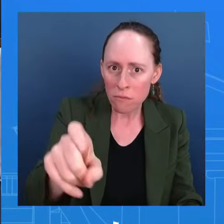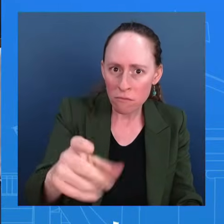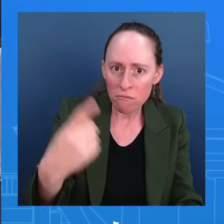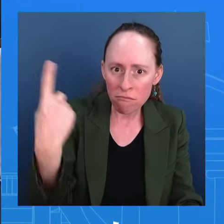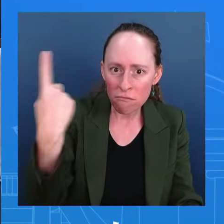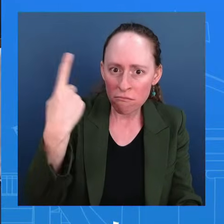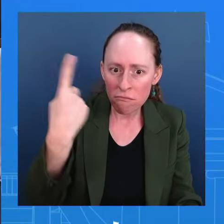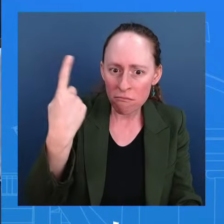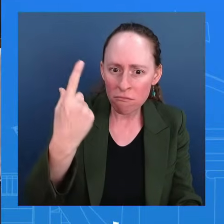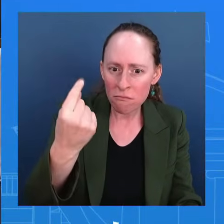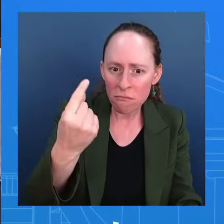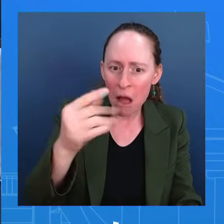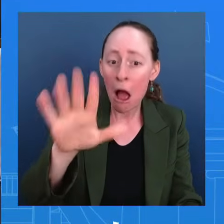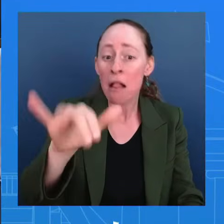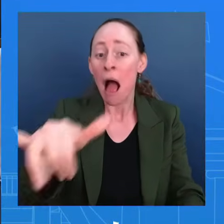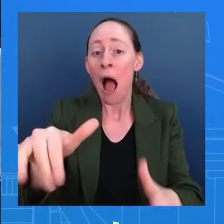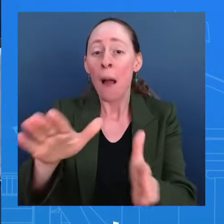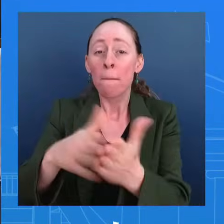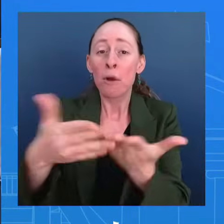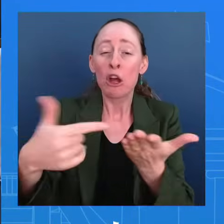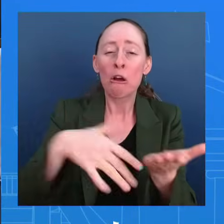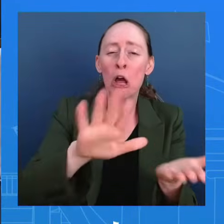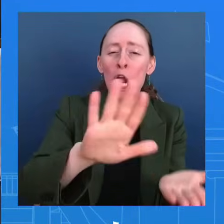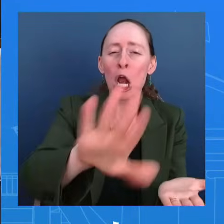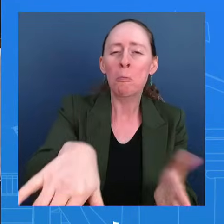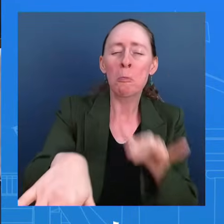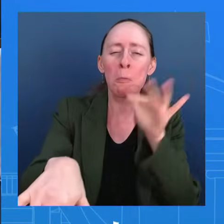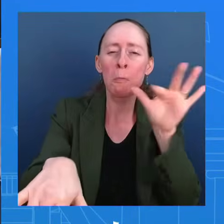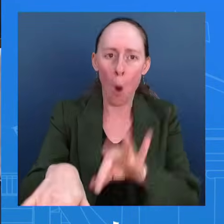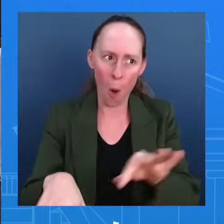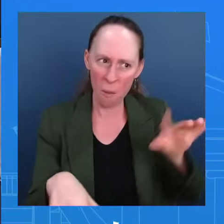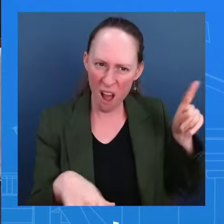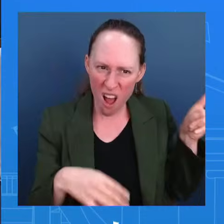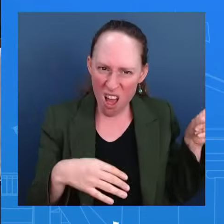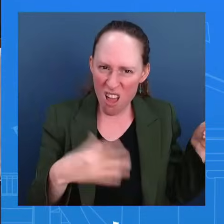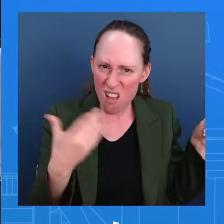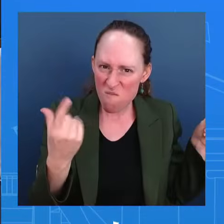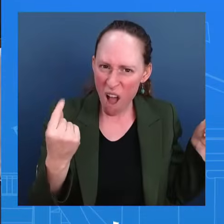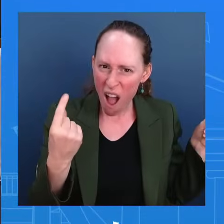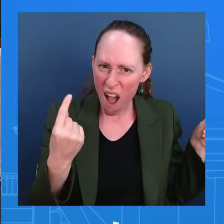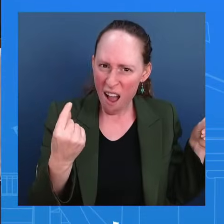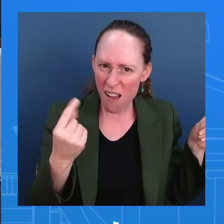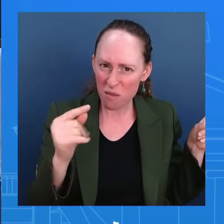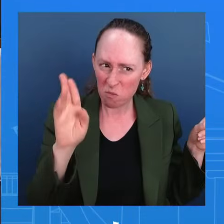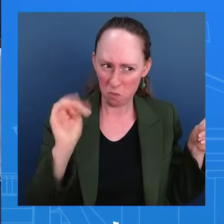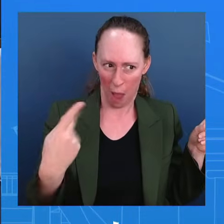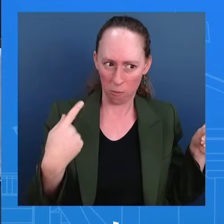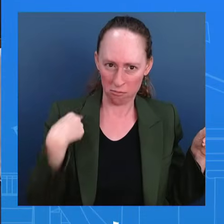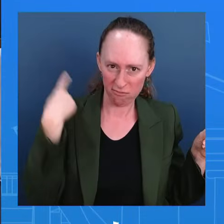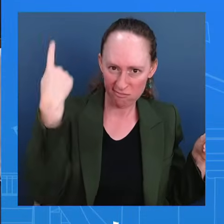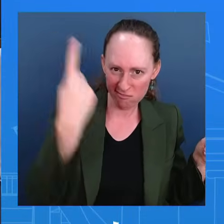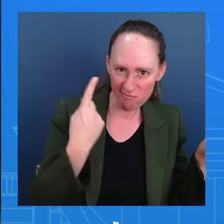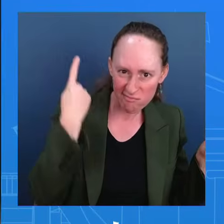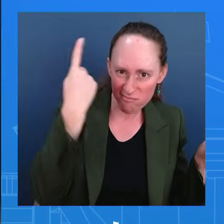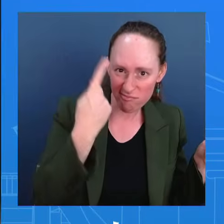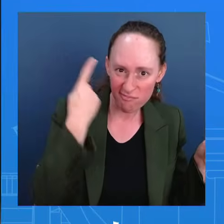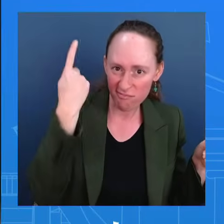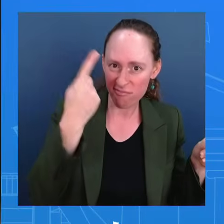if you'd like to answer that as well. But -- Ms. Jean-Pierre: Okay. The Press: -- particularly about Trump's conversation, I think that's more pertinent to today's call. Ms. Jean-Pierre: Well, say more about the Trump conversation.